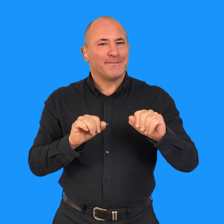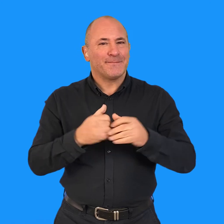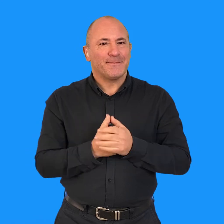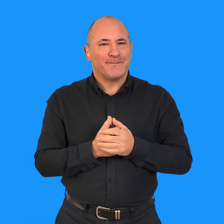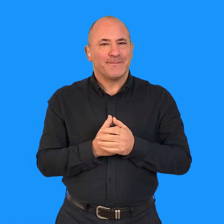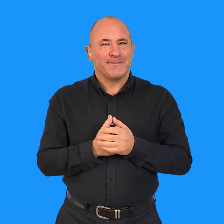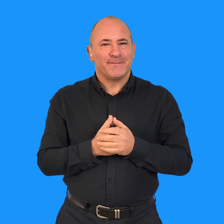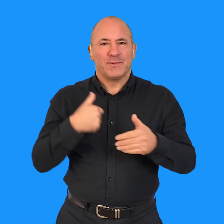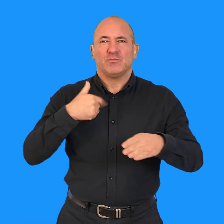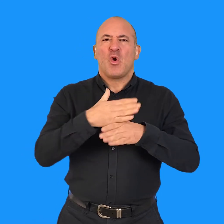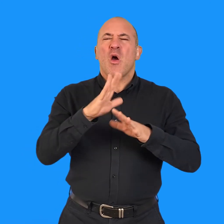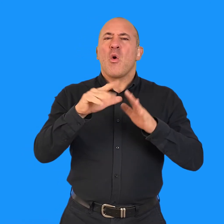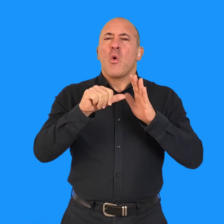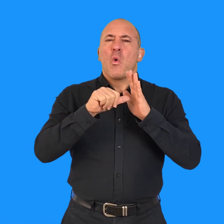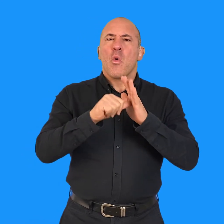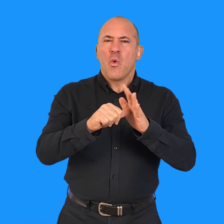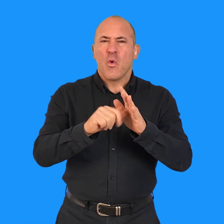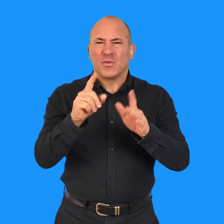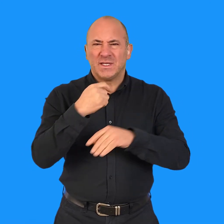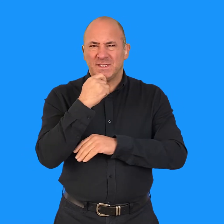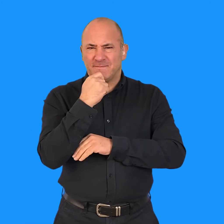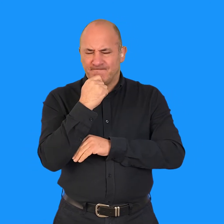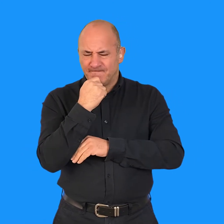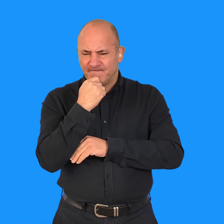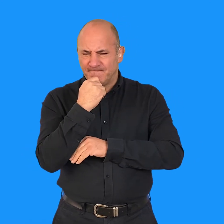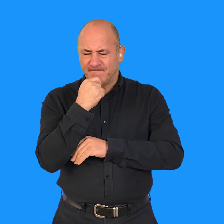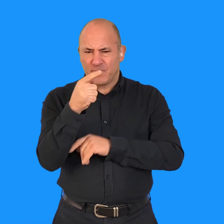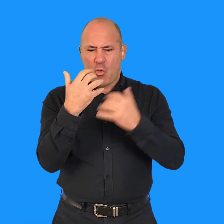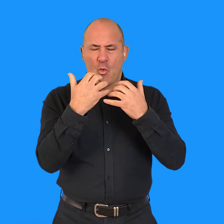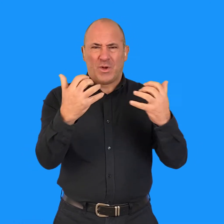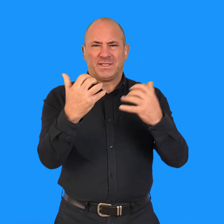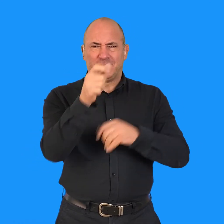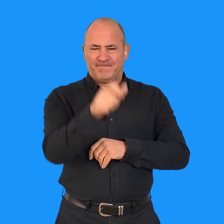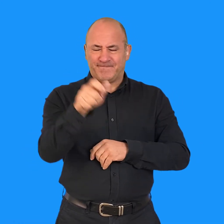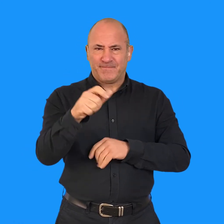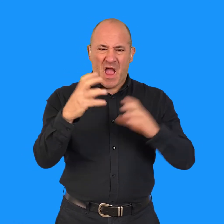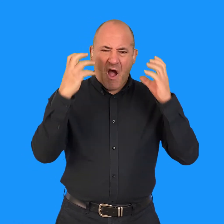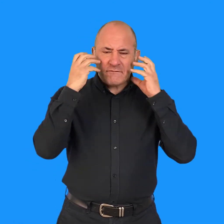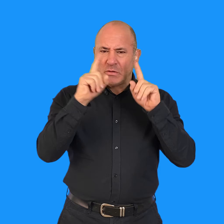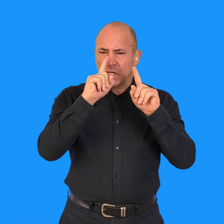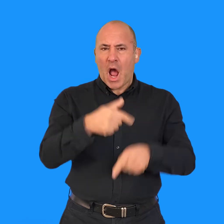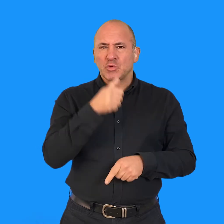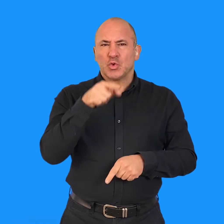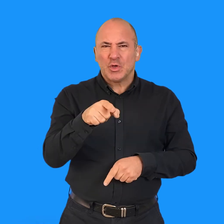But it was quite a difficult point in the work when we were thinking about how to make that work accessible